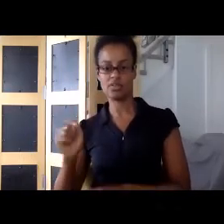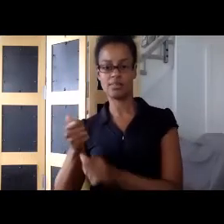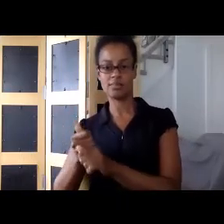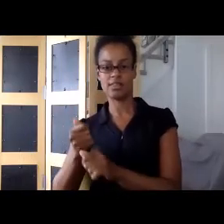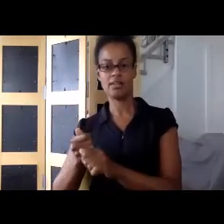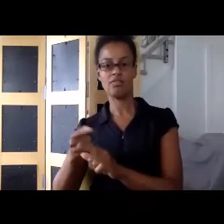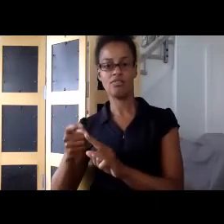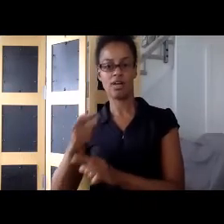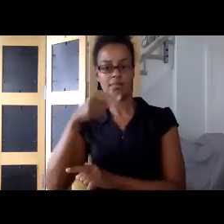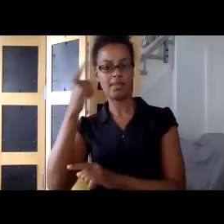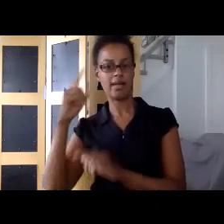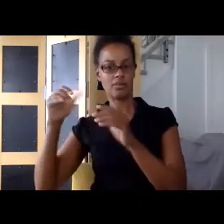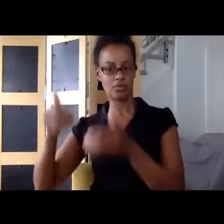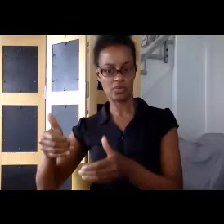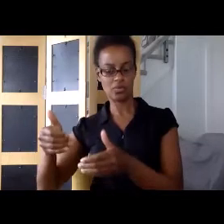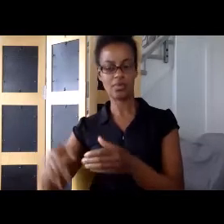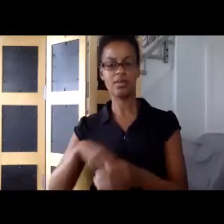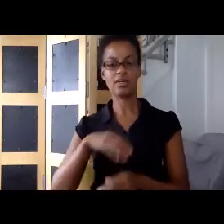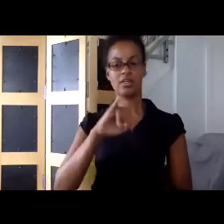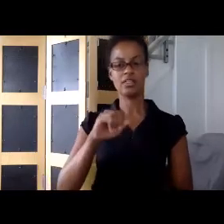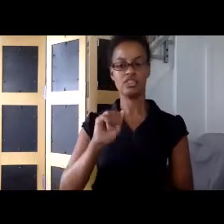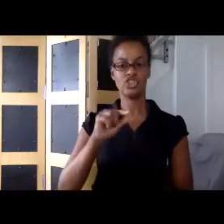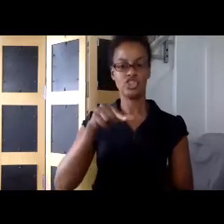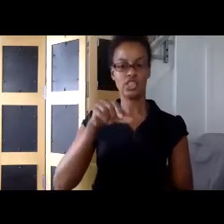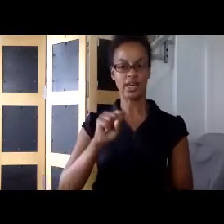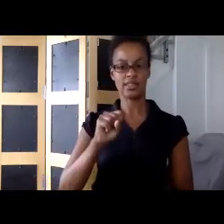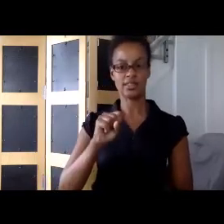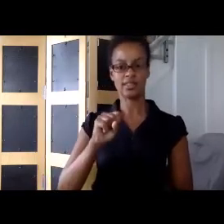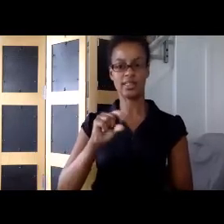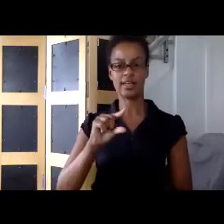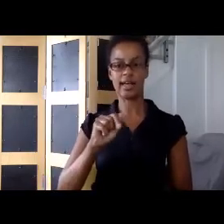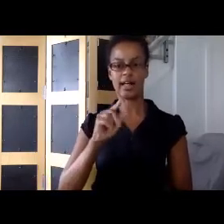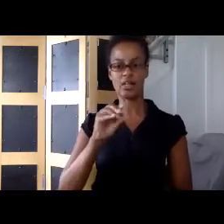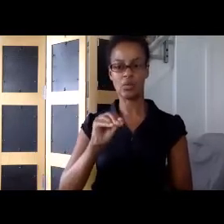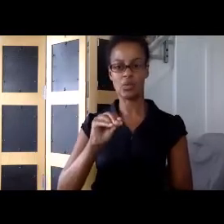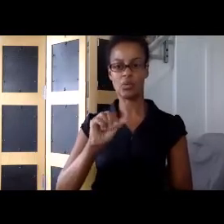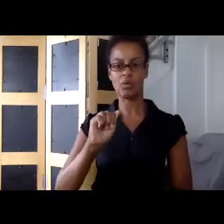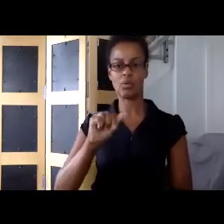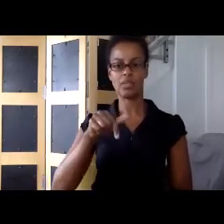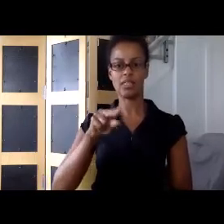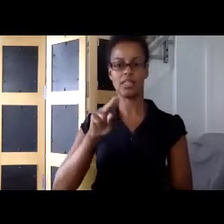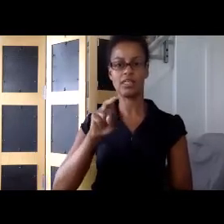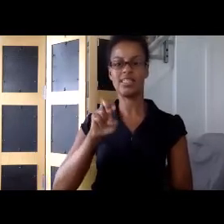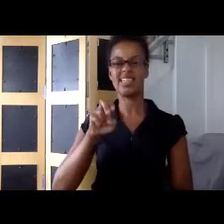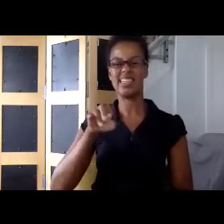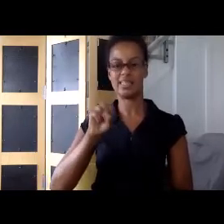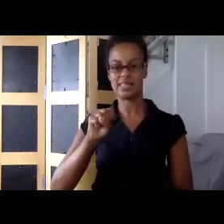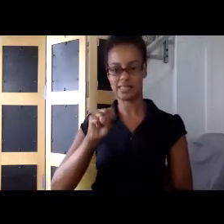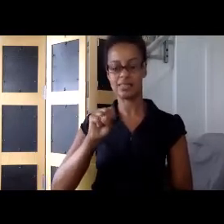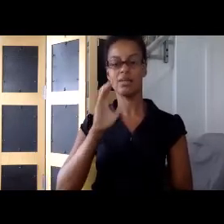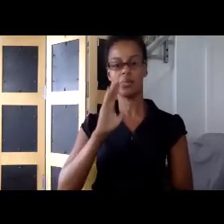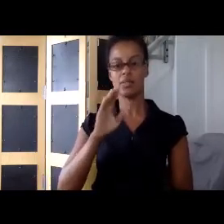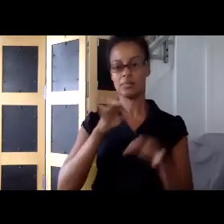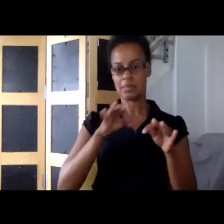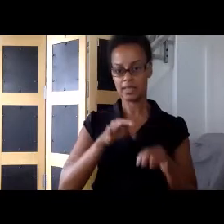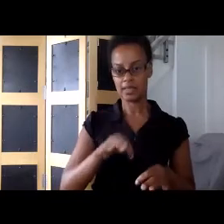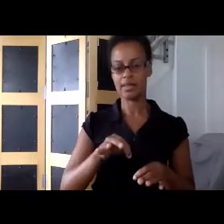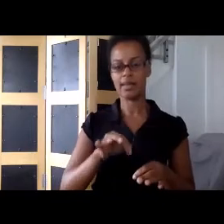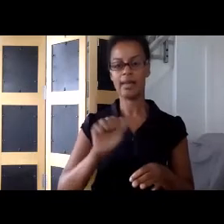talk about the distinction of allyship versus accompliceshi. For some of you who were with